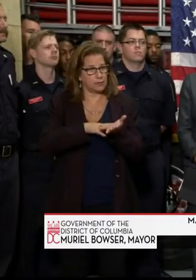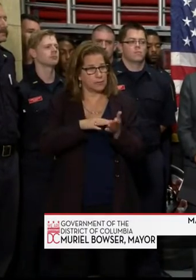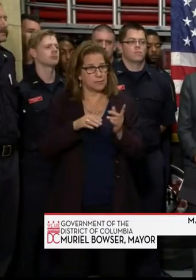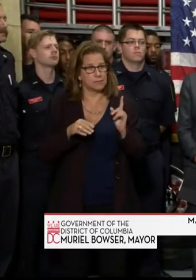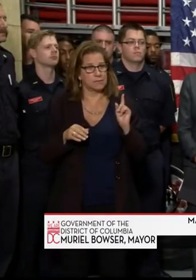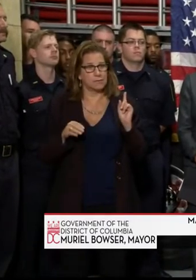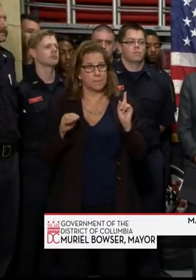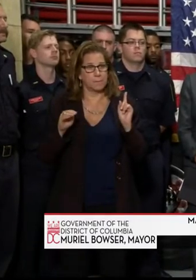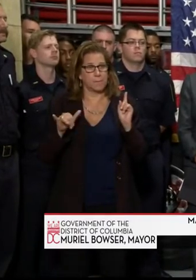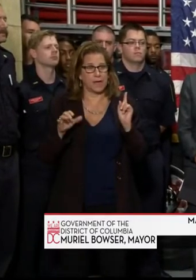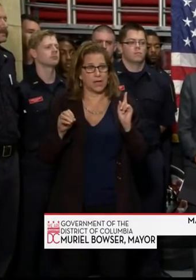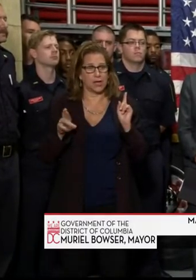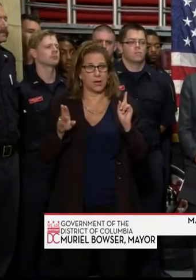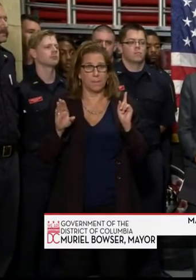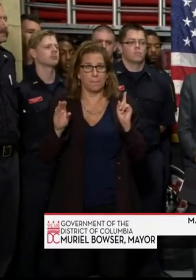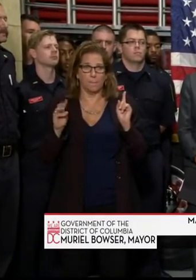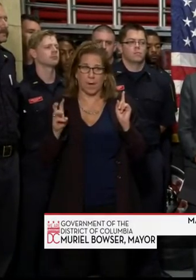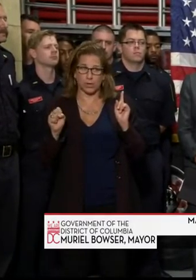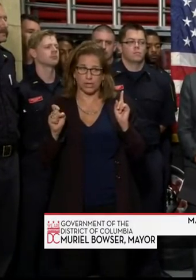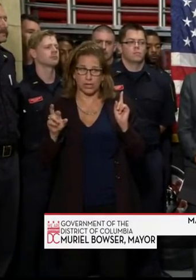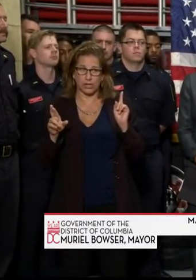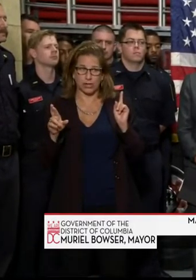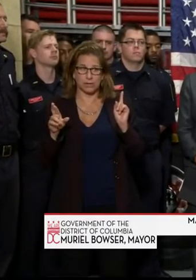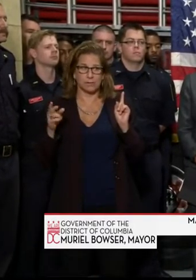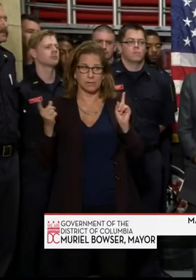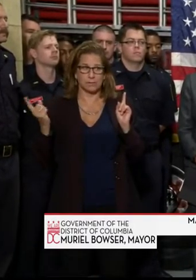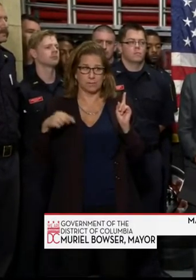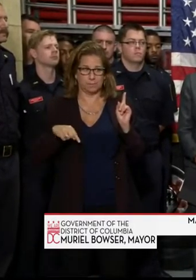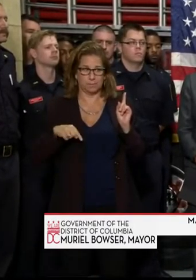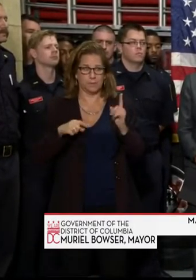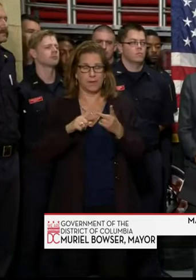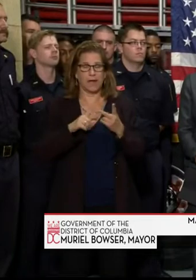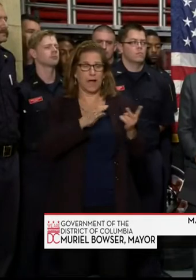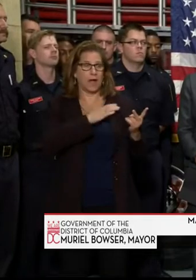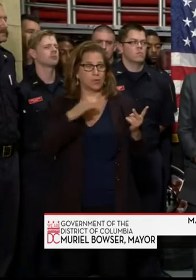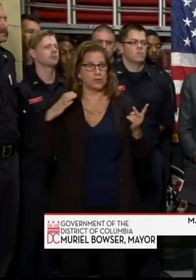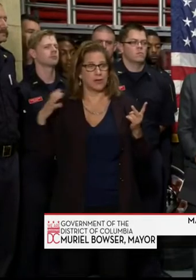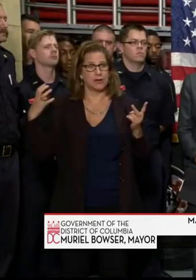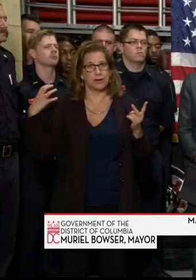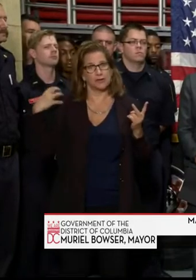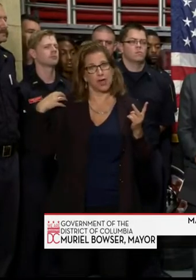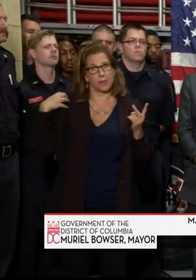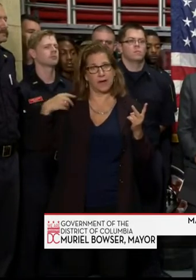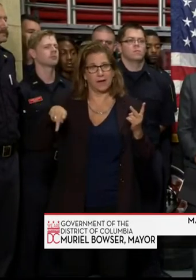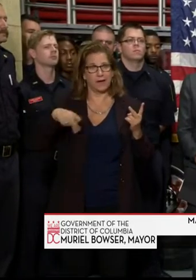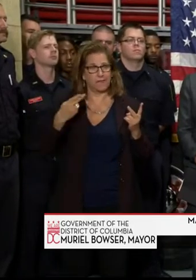BOWSER, COUNCIL CHAIRMAN PHIL MENDELSON, AND COUNCILMEMBER